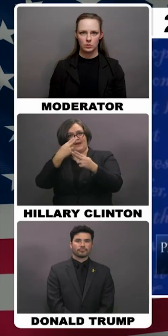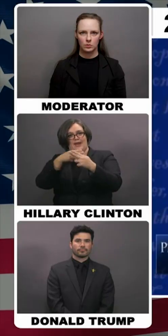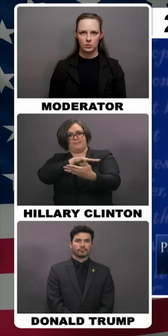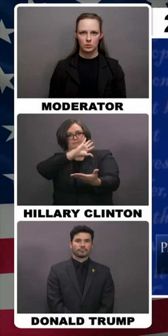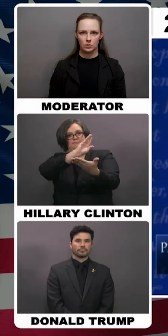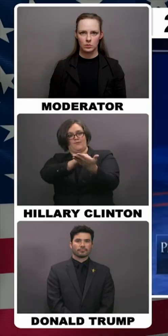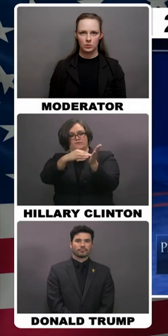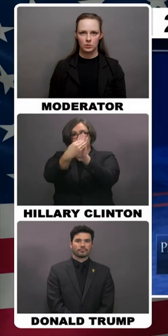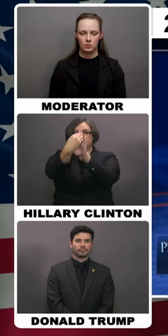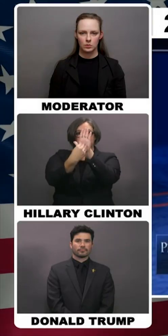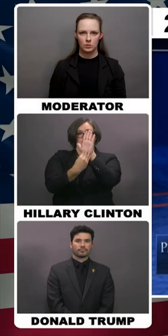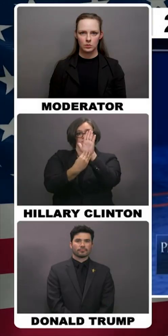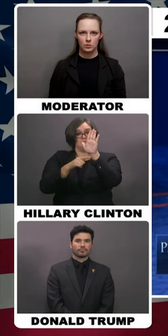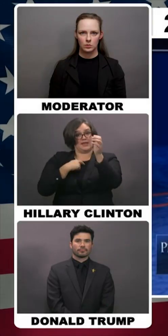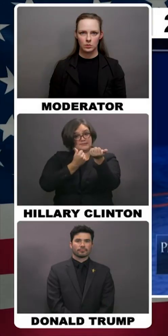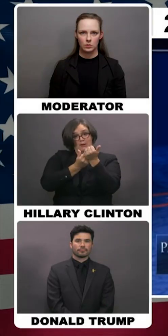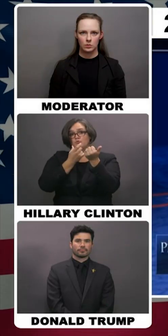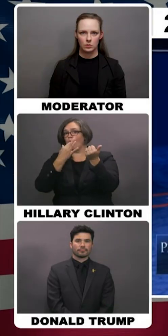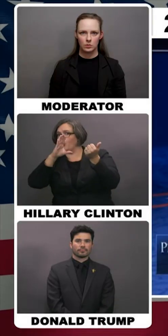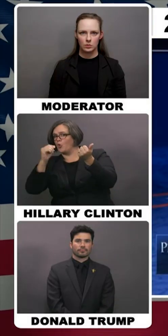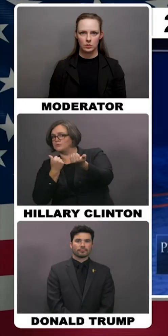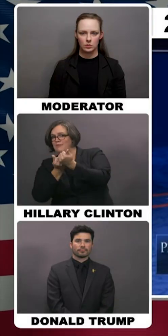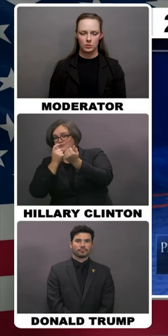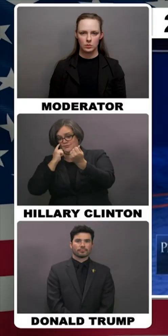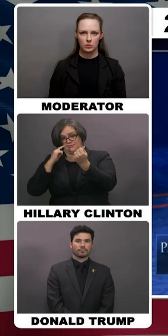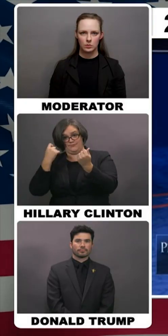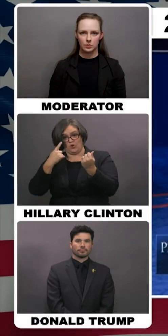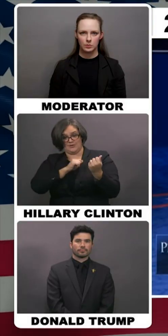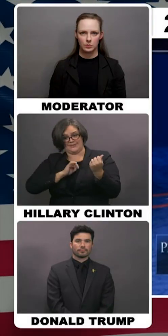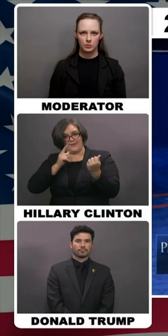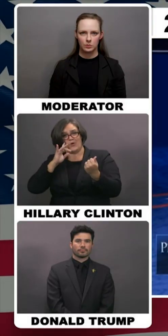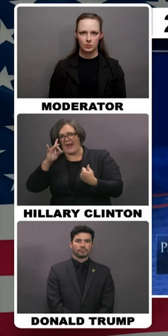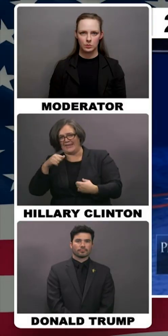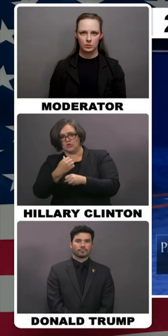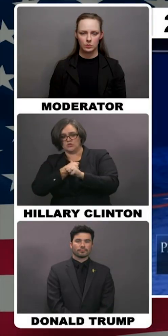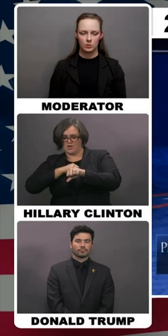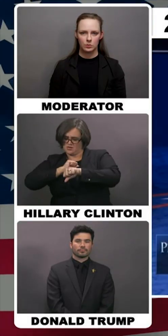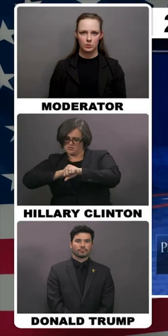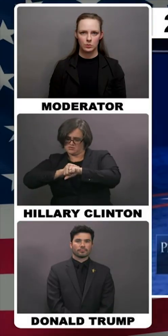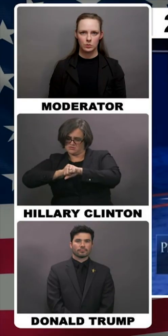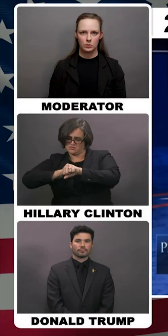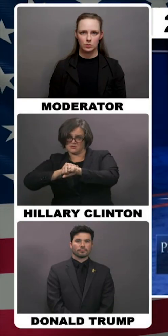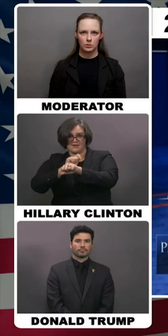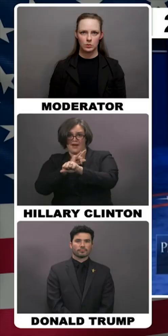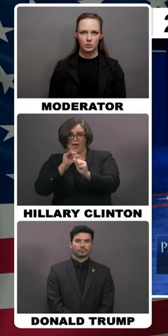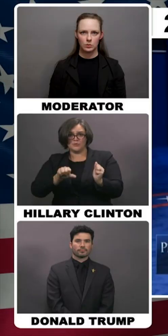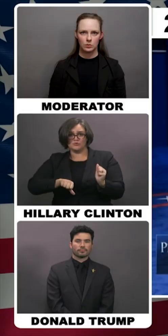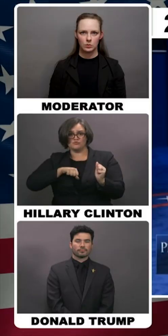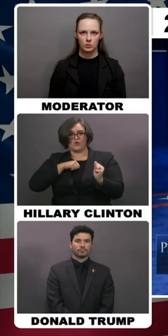When I was a senator for eight years, I worked very hard and was very proud to be reelected in New York